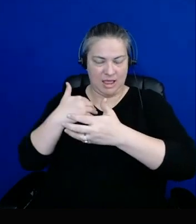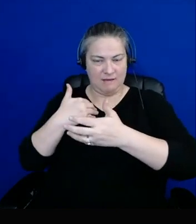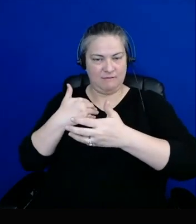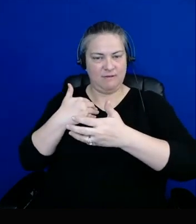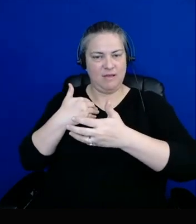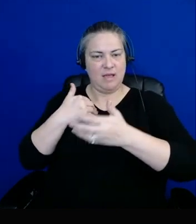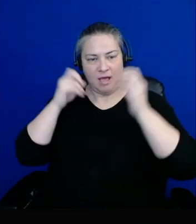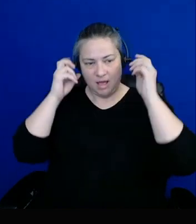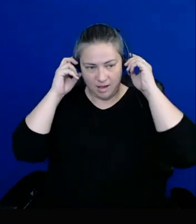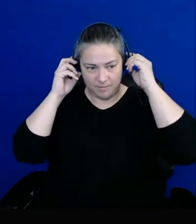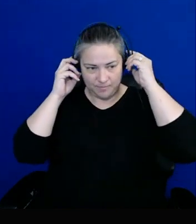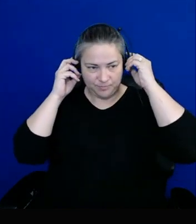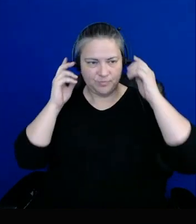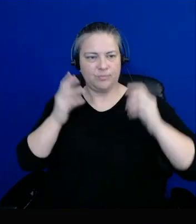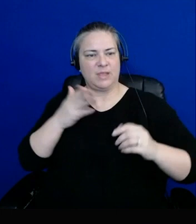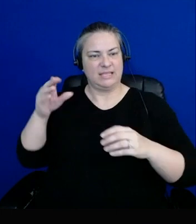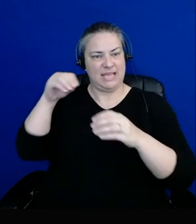cloud at a minimum to enable automation.